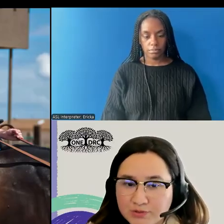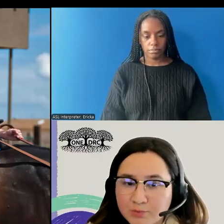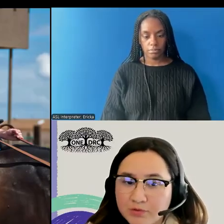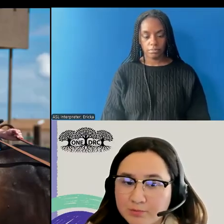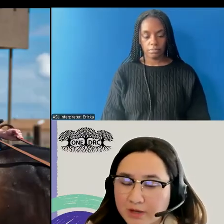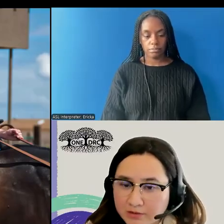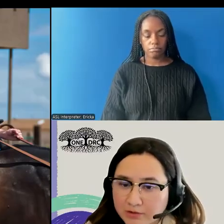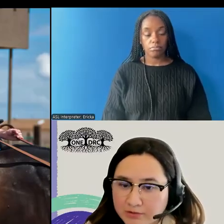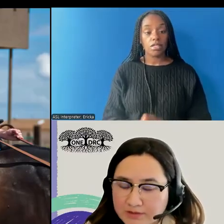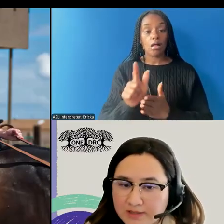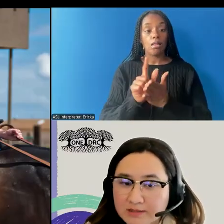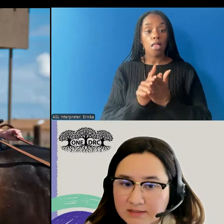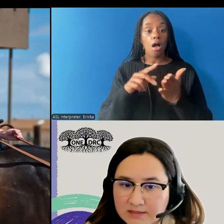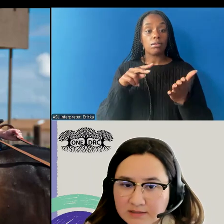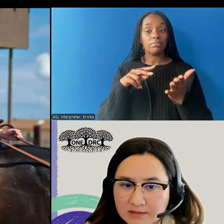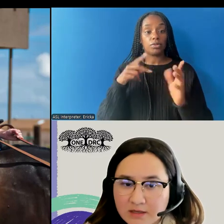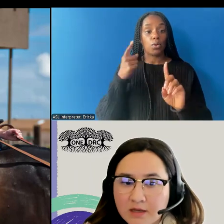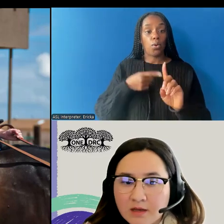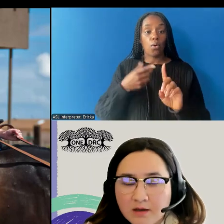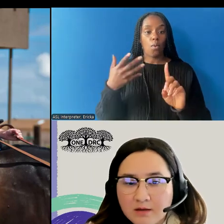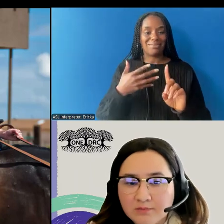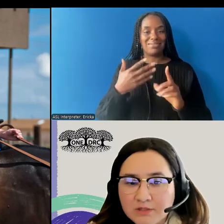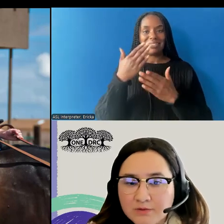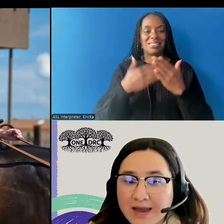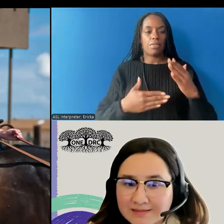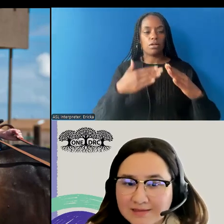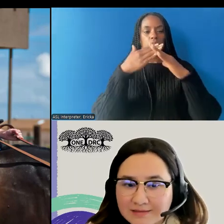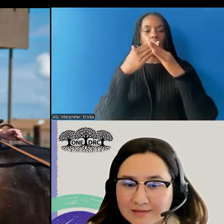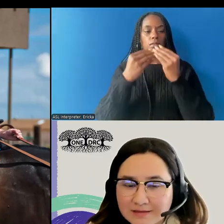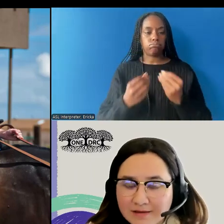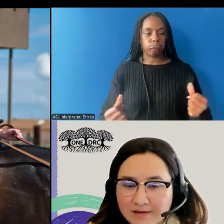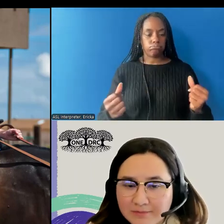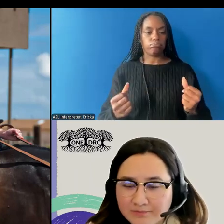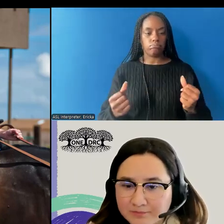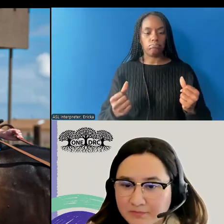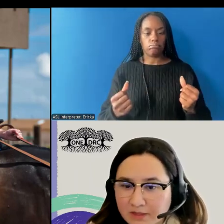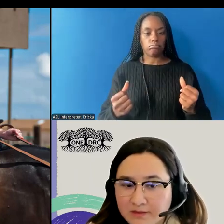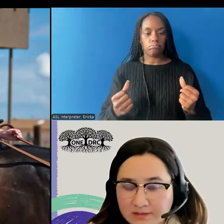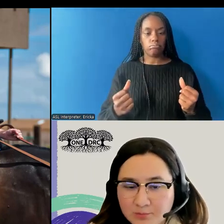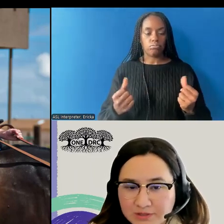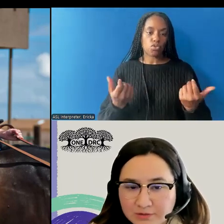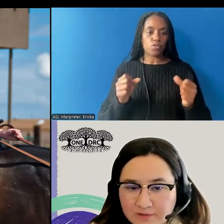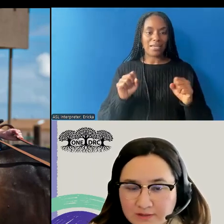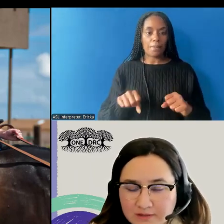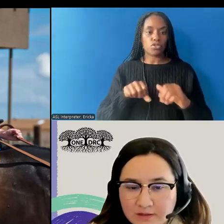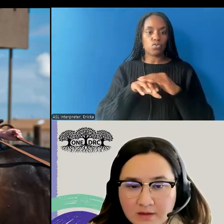some of the barriers that existed, to access, this type of service.